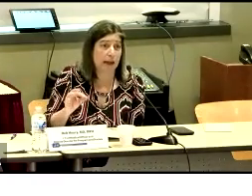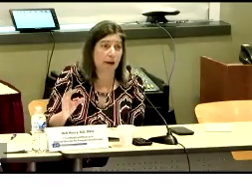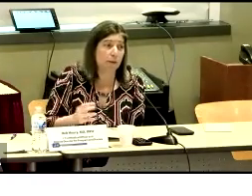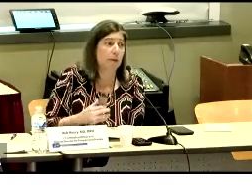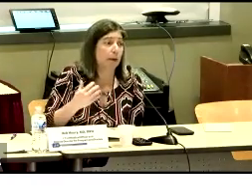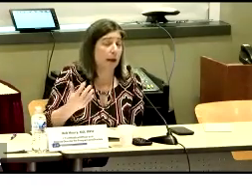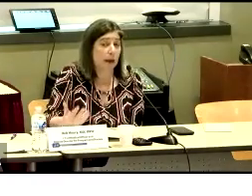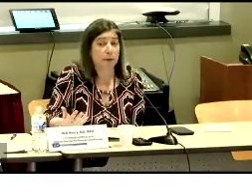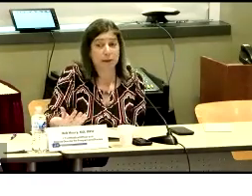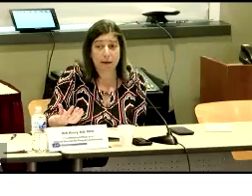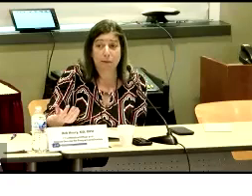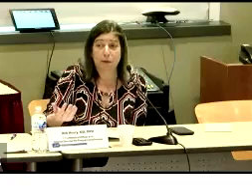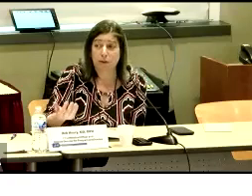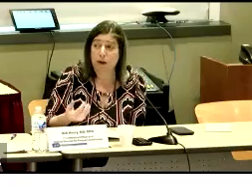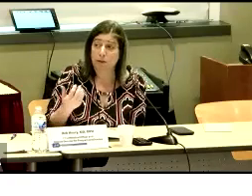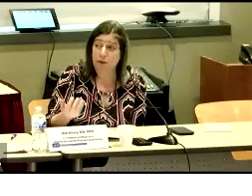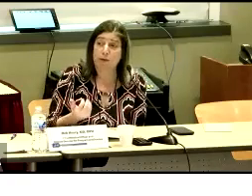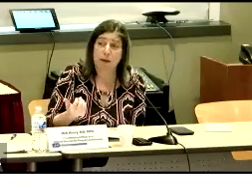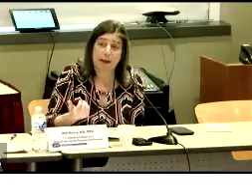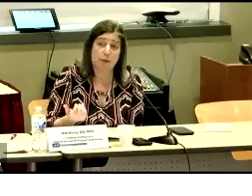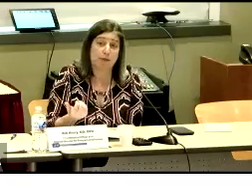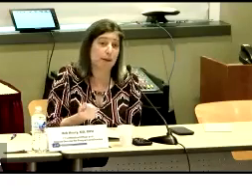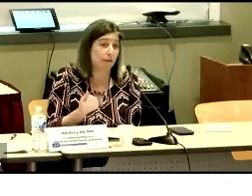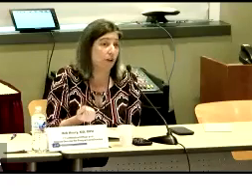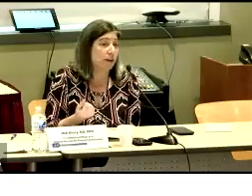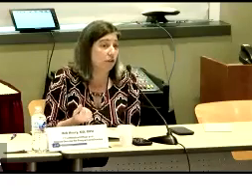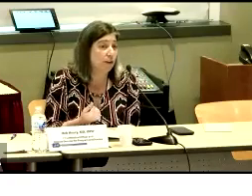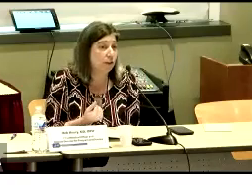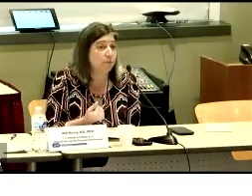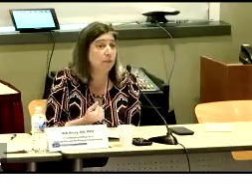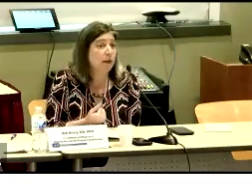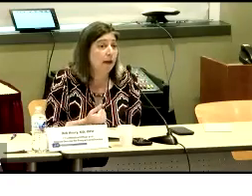How are we able to be nimble, like drug overdose has been, as we've seen evolving changes?